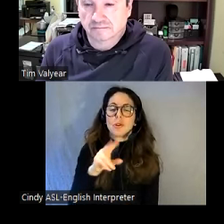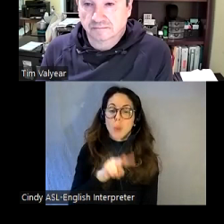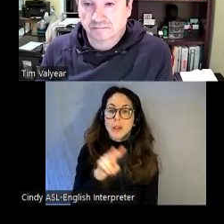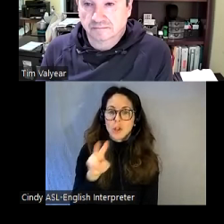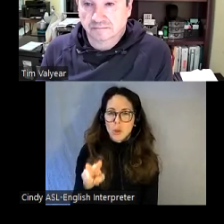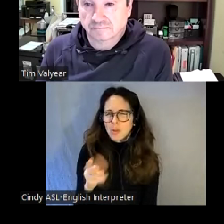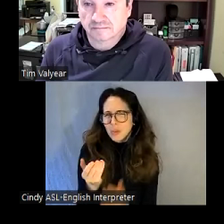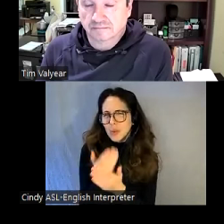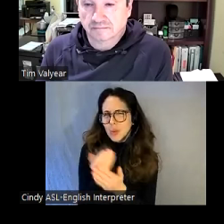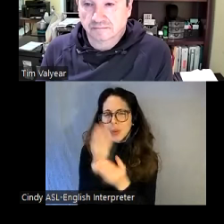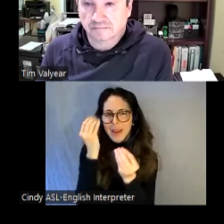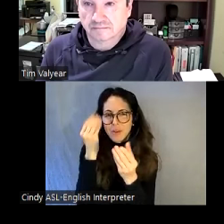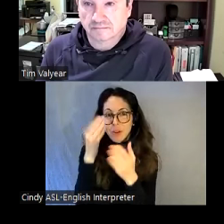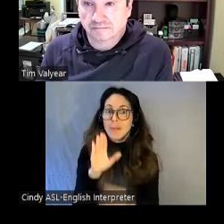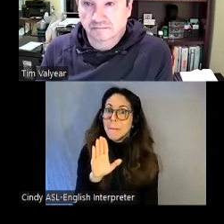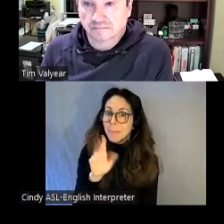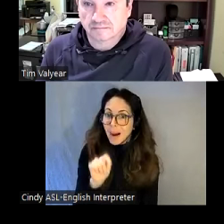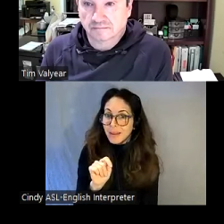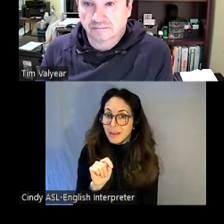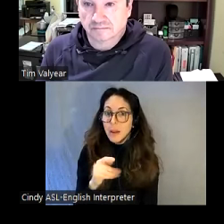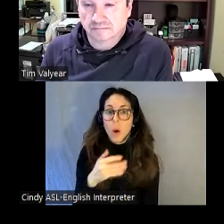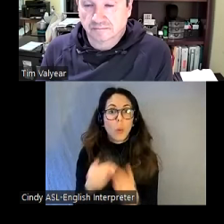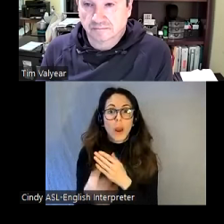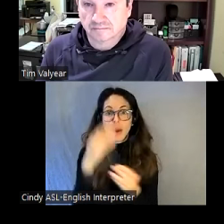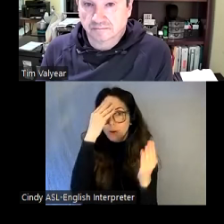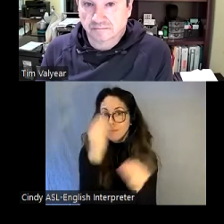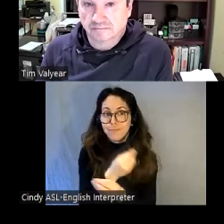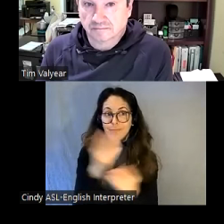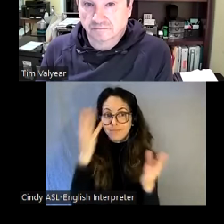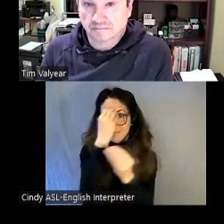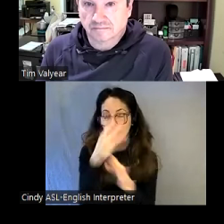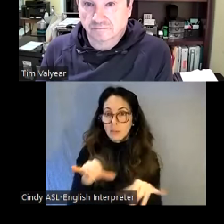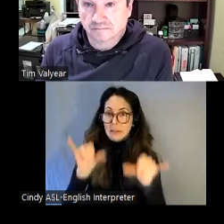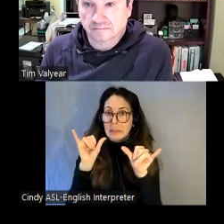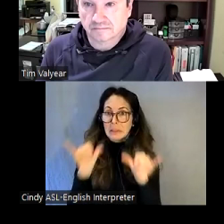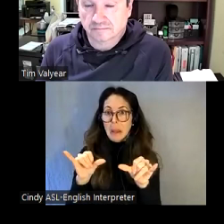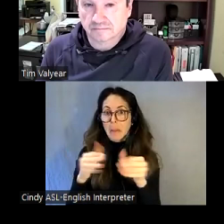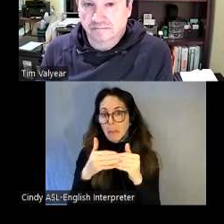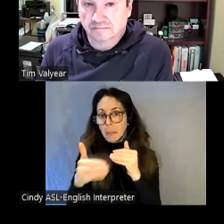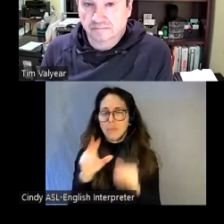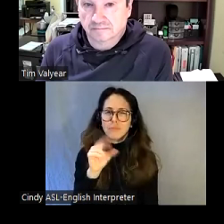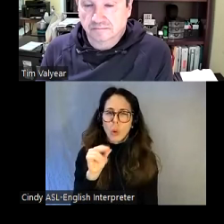only. The information is current as of March 22, 2022.